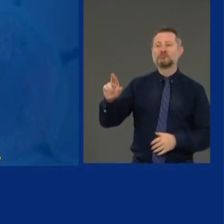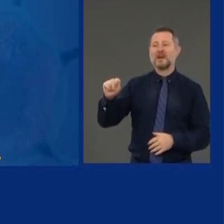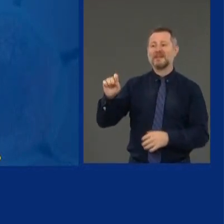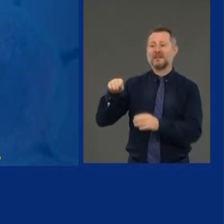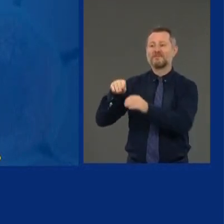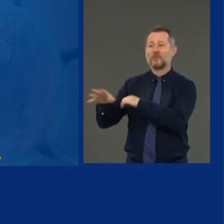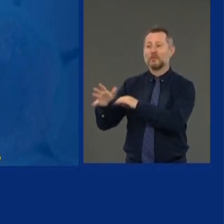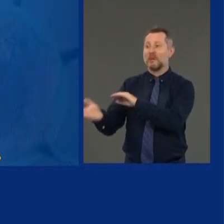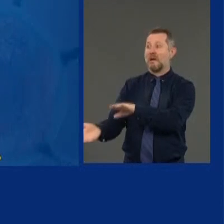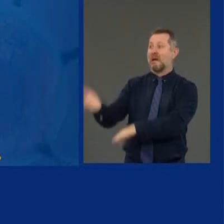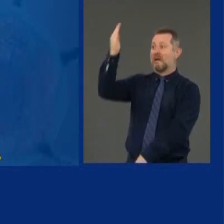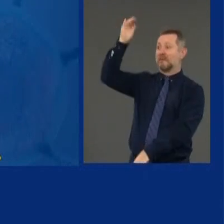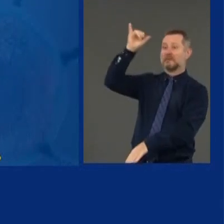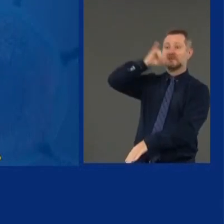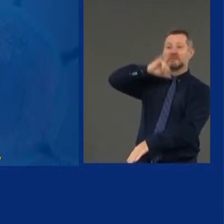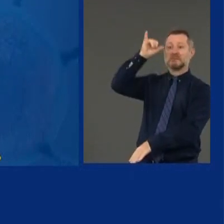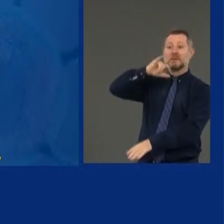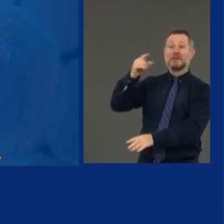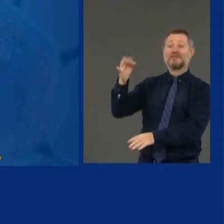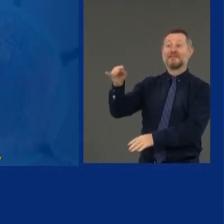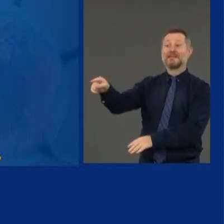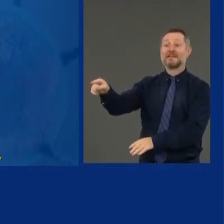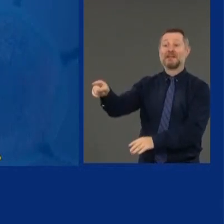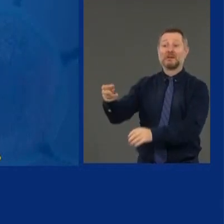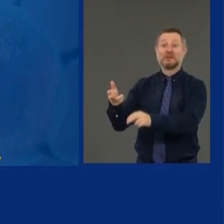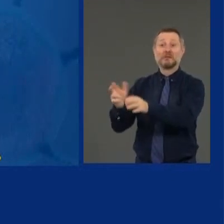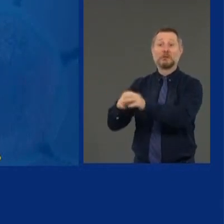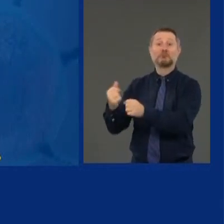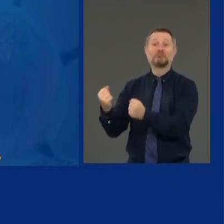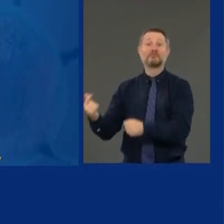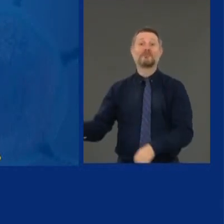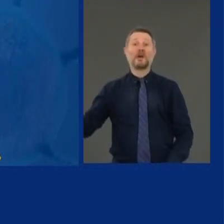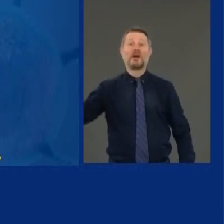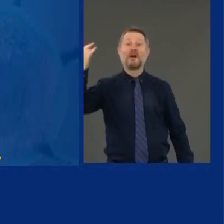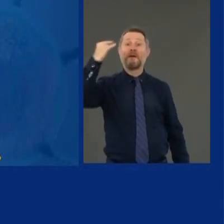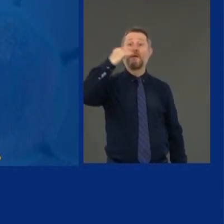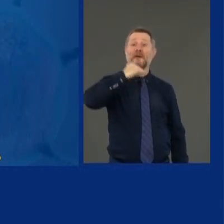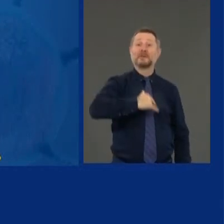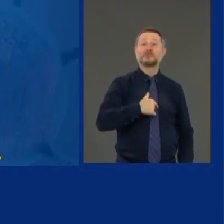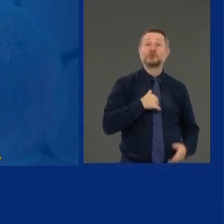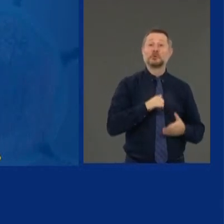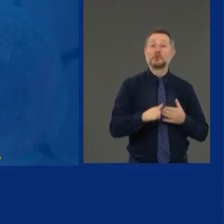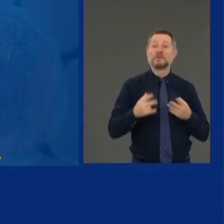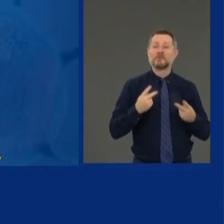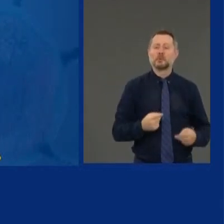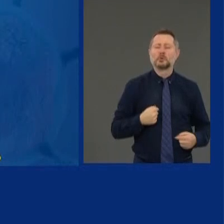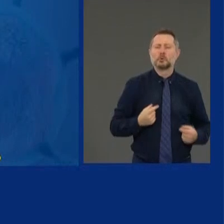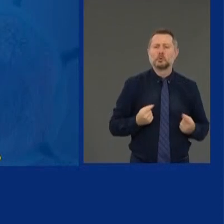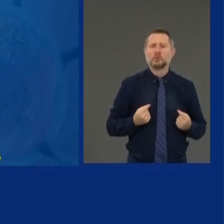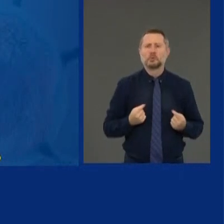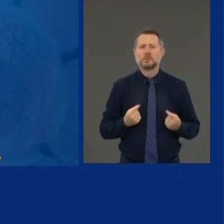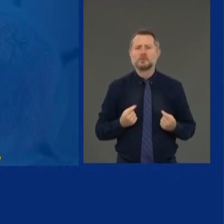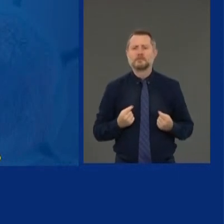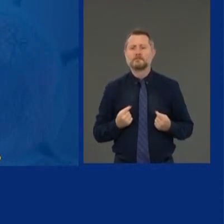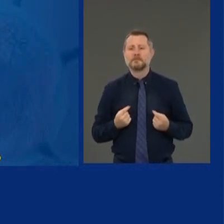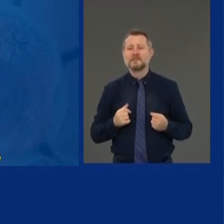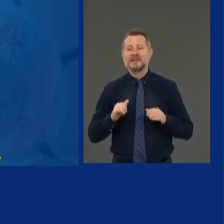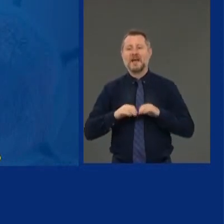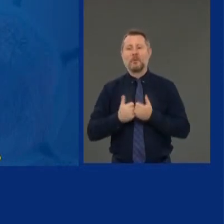INFECTION THAN NEW YORK.